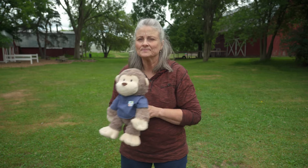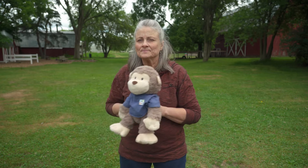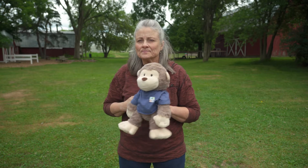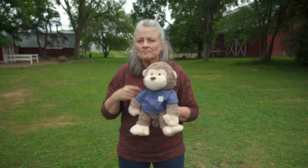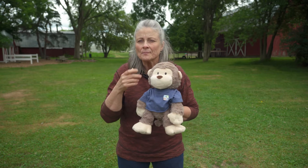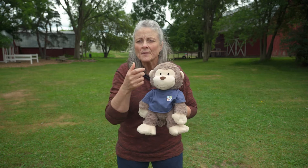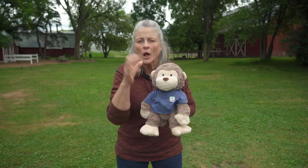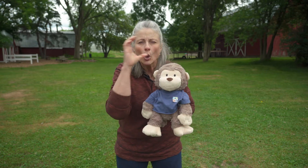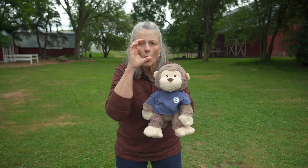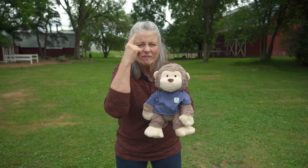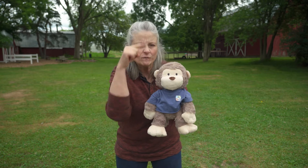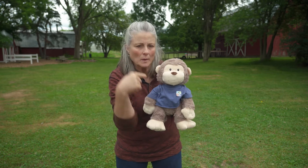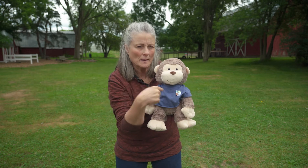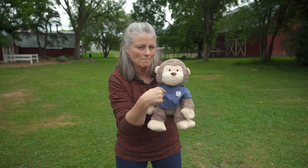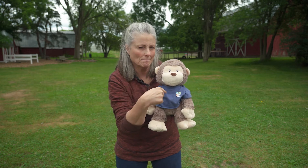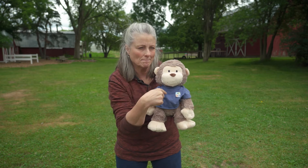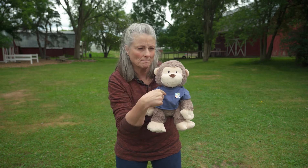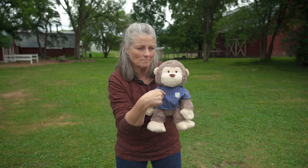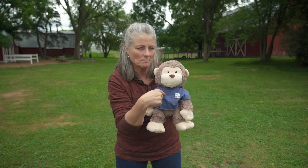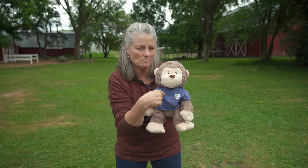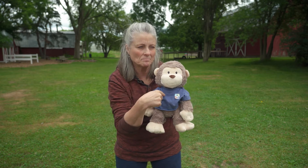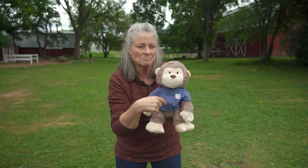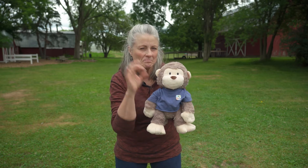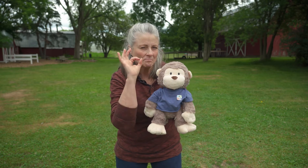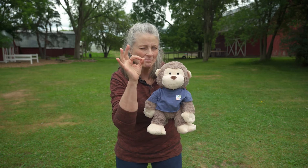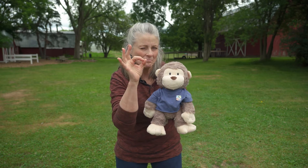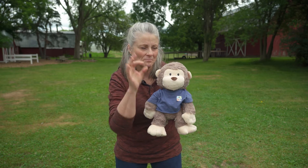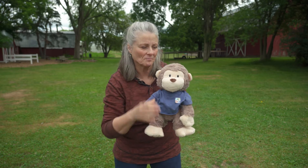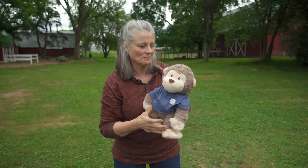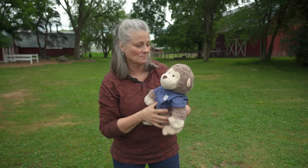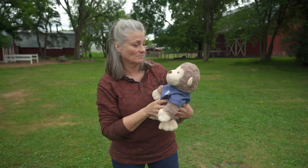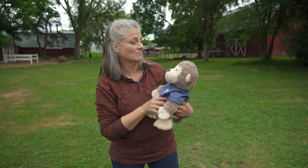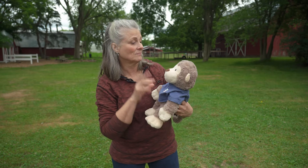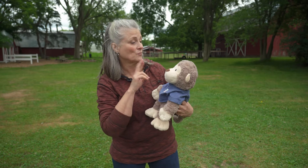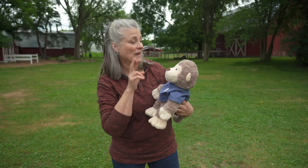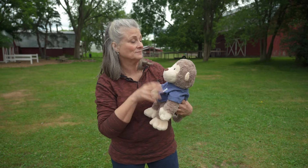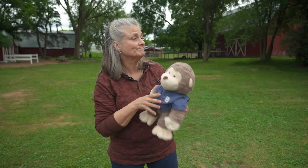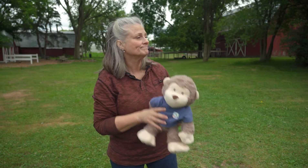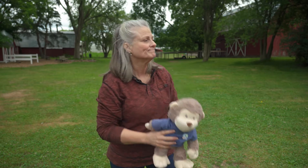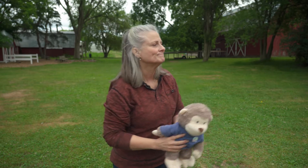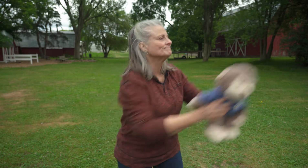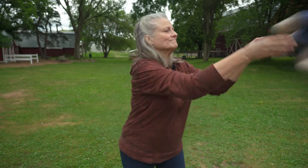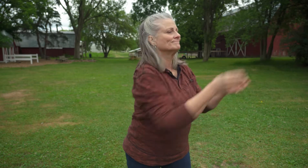or maybe down on the ground. So you have to look for him. Okay. You ready Kenny?